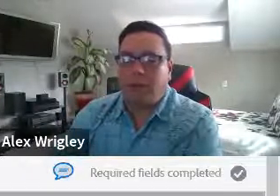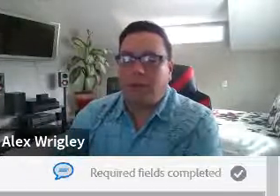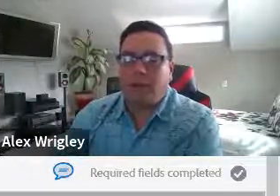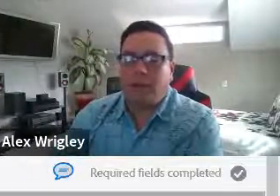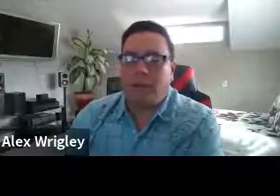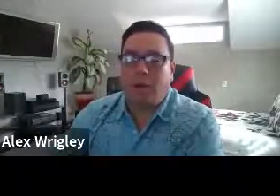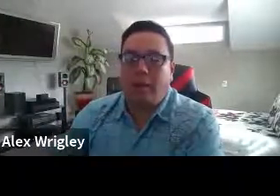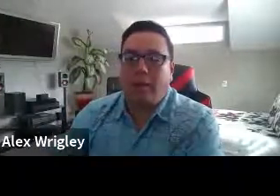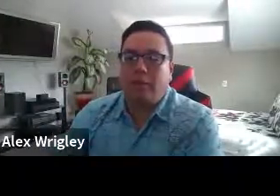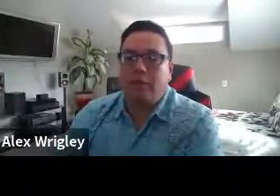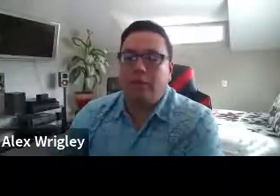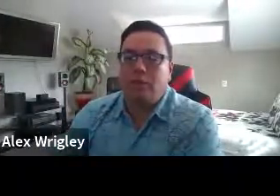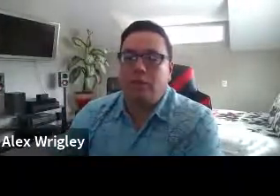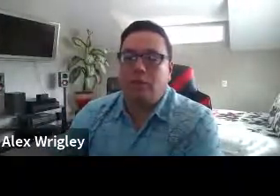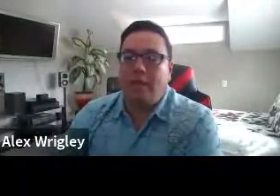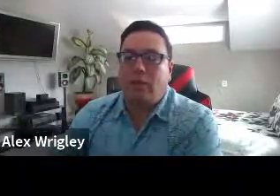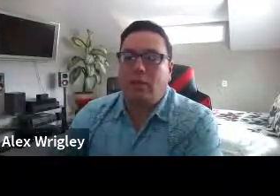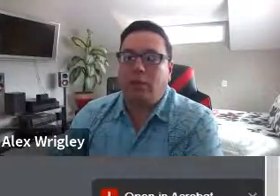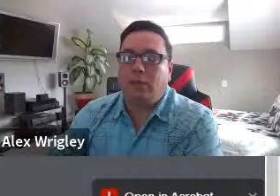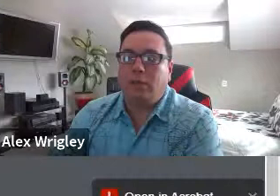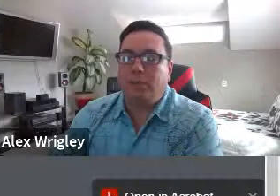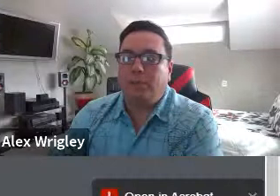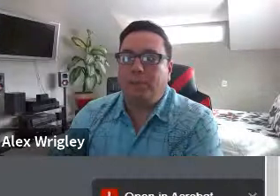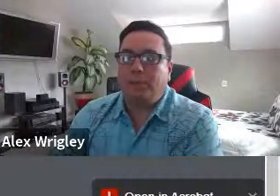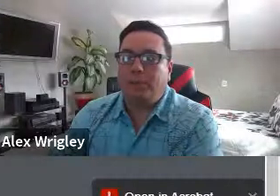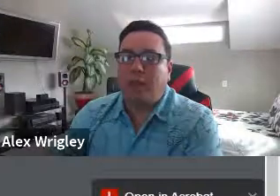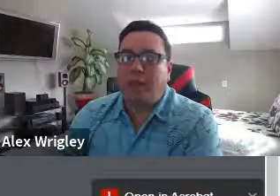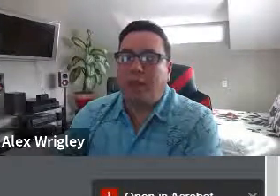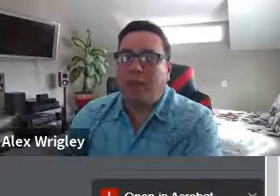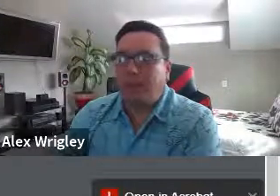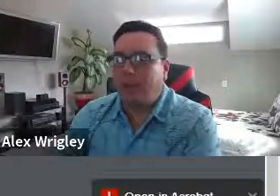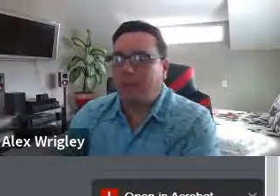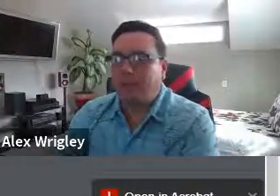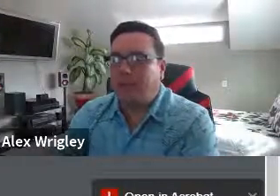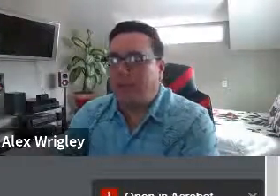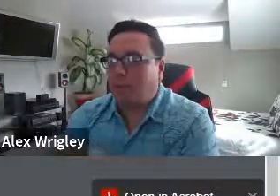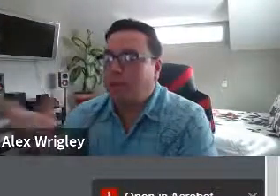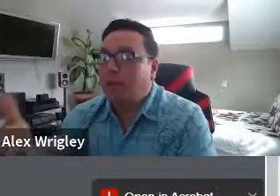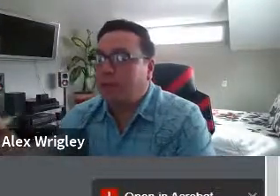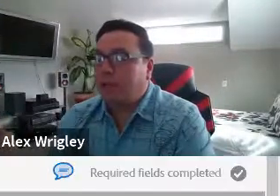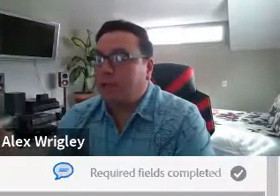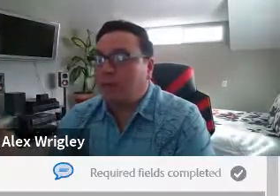on that. And if you just need to download the PDF, there's an option to. Yeah, here's what